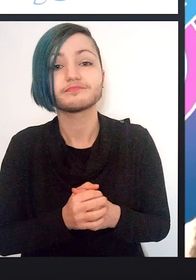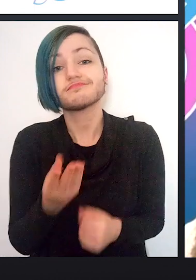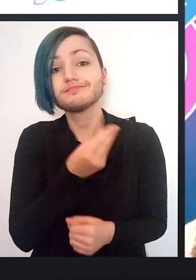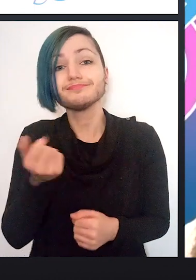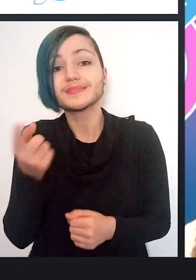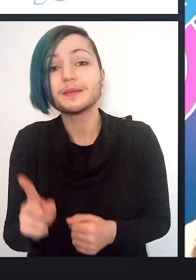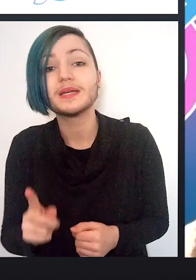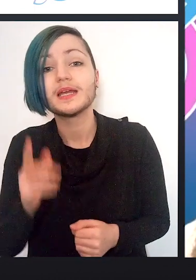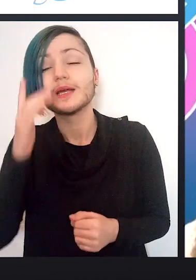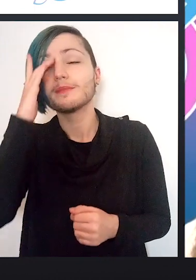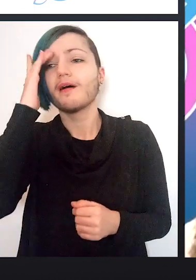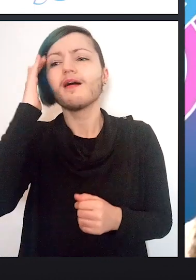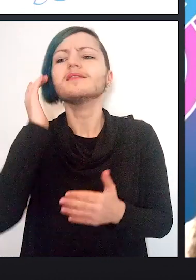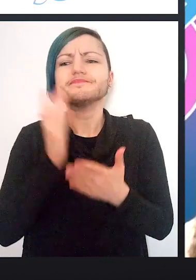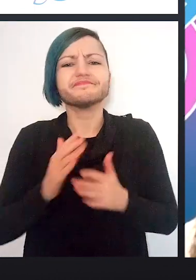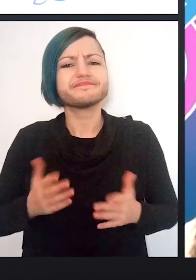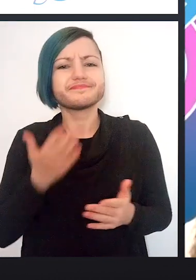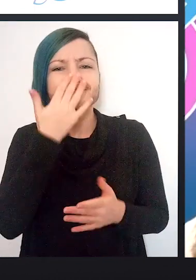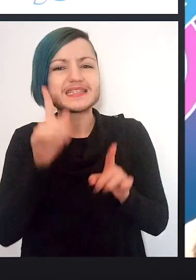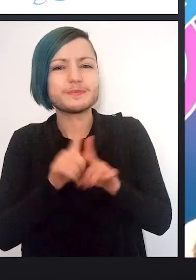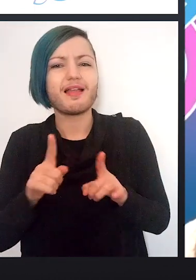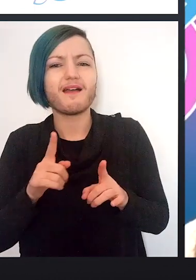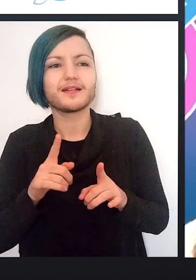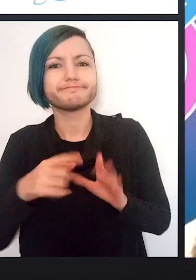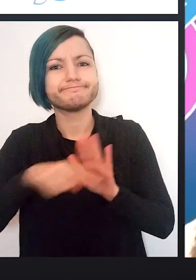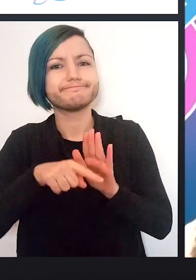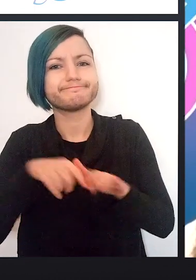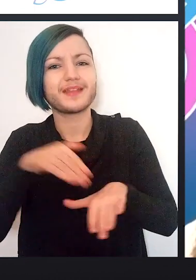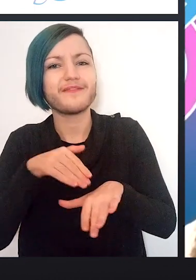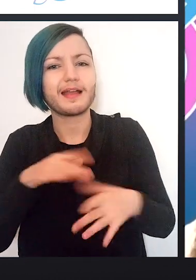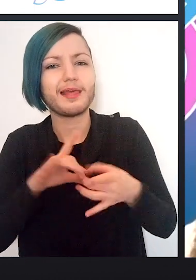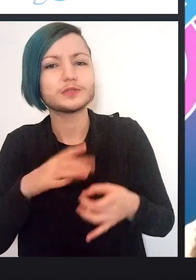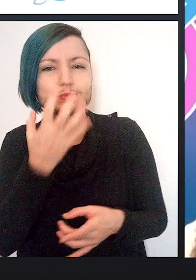For some people it does seem to affect their mood in the opposite way and we don't know why that is.